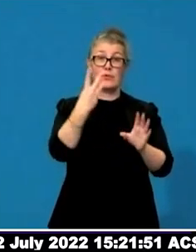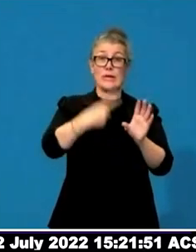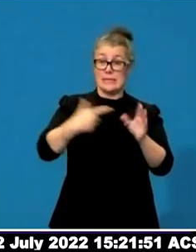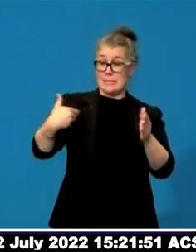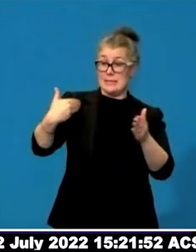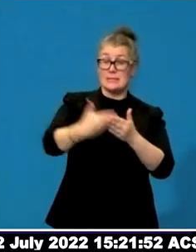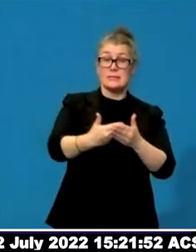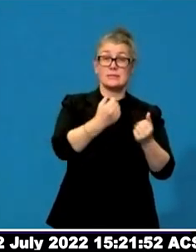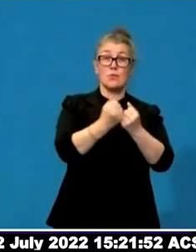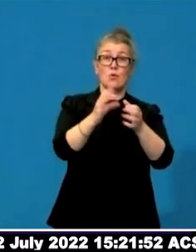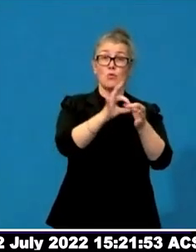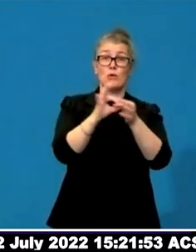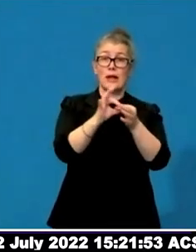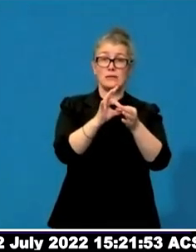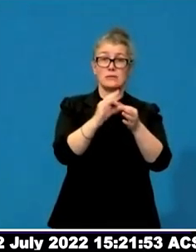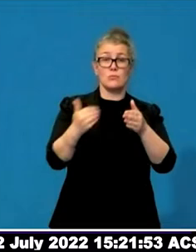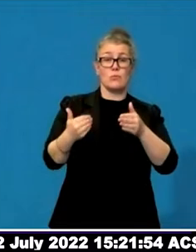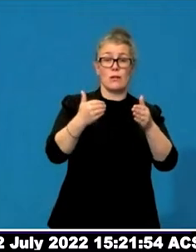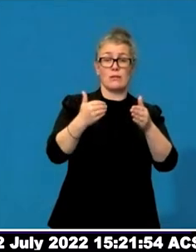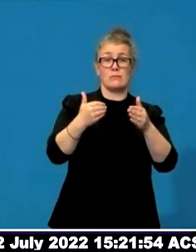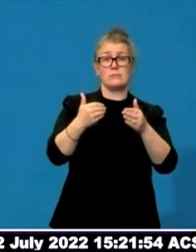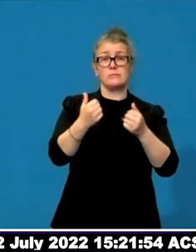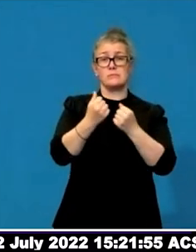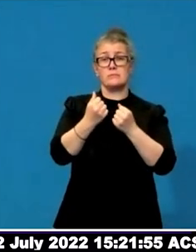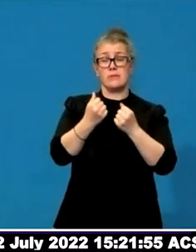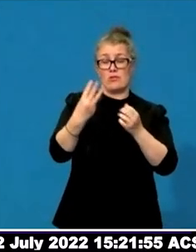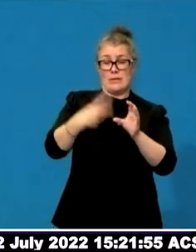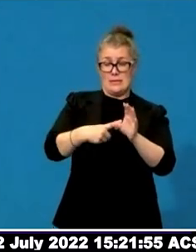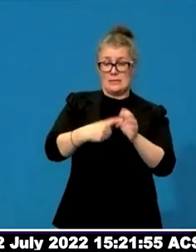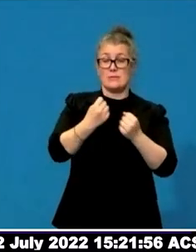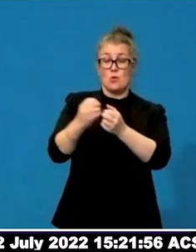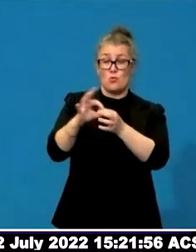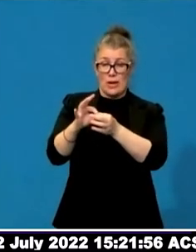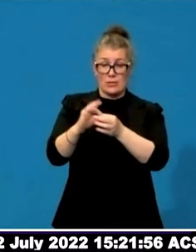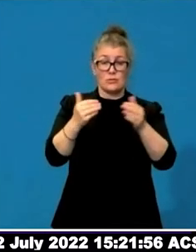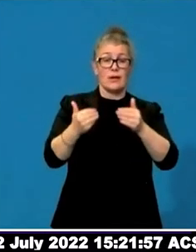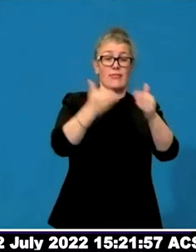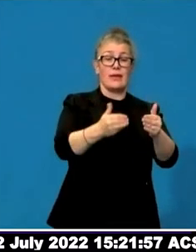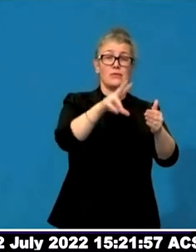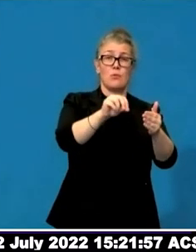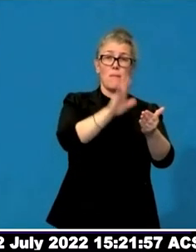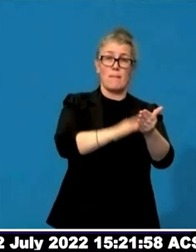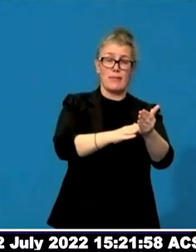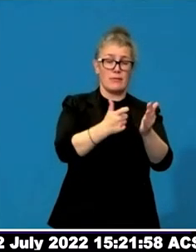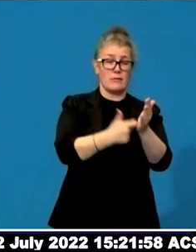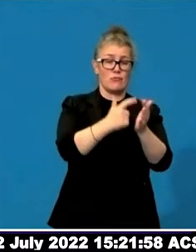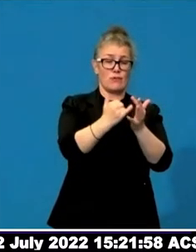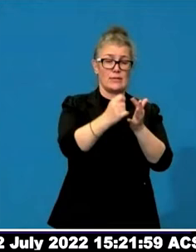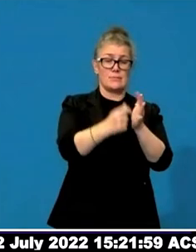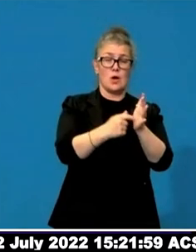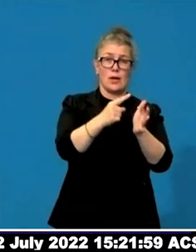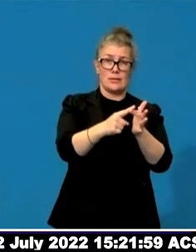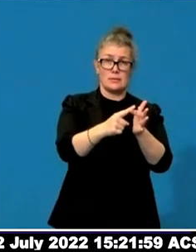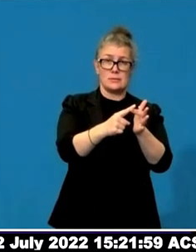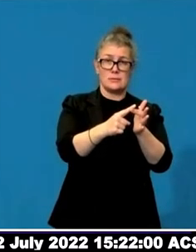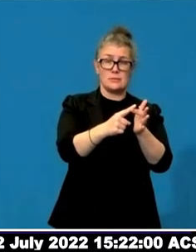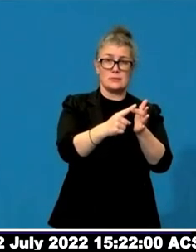the last 12 months, respite; and the last - well, 12 months as well,